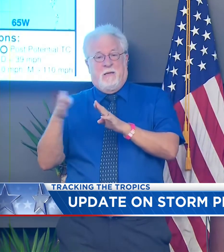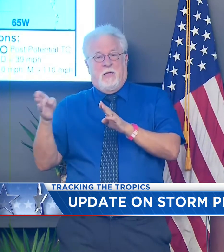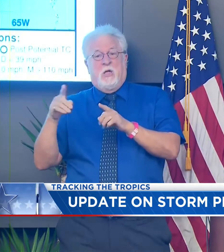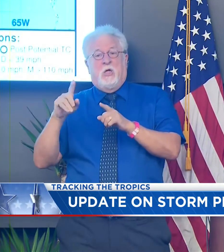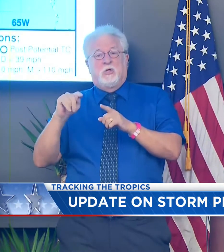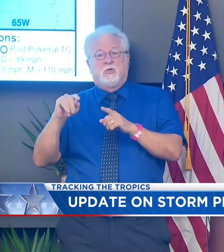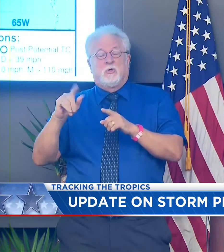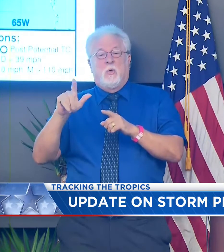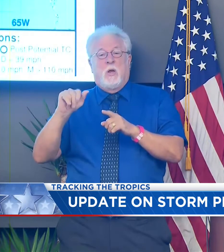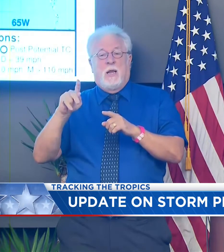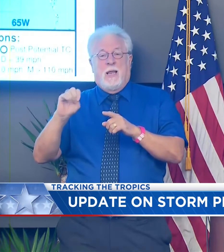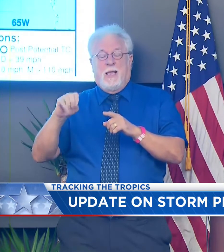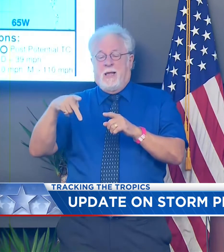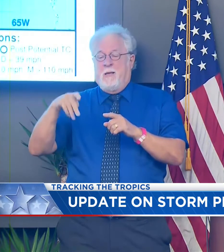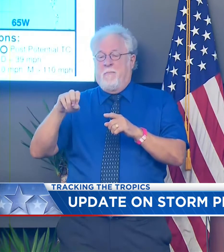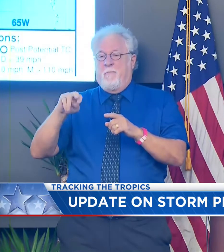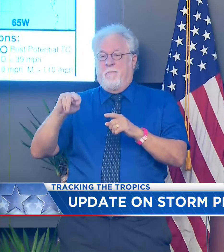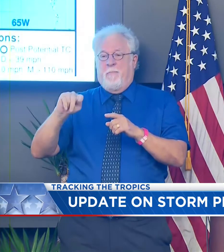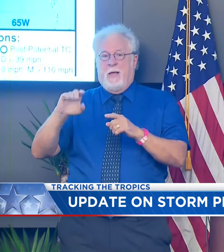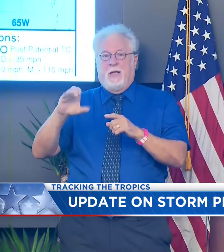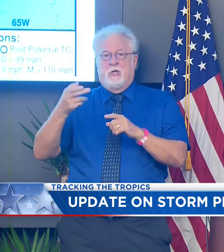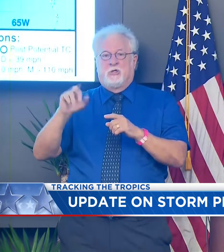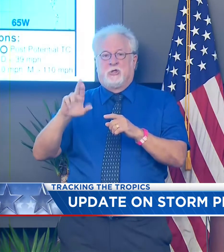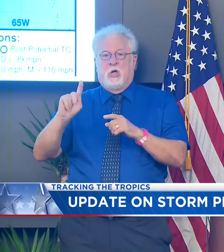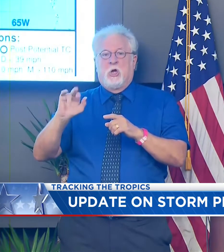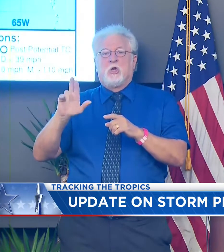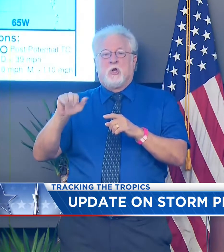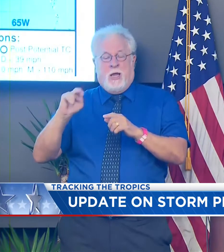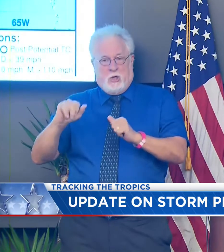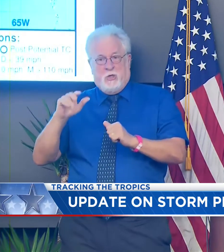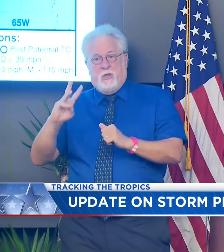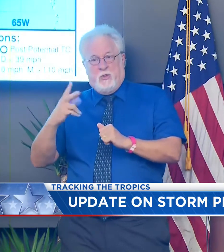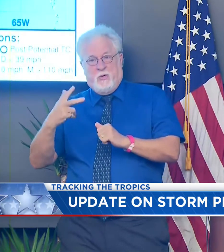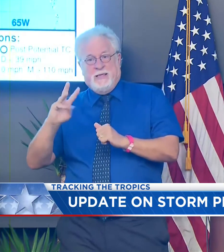FOOT RANGE WITH LOCAL HIGHER AMOUNTS.